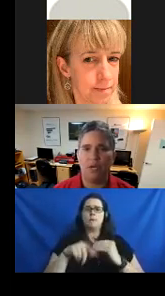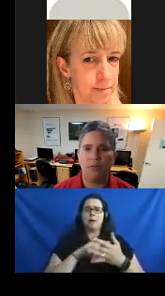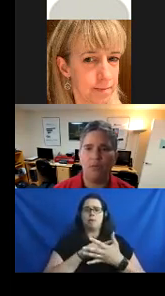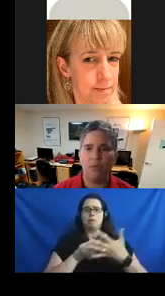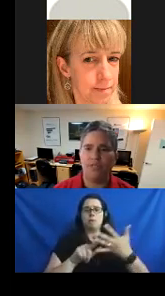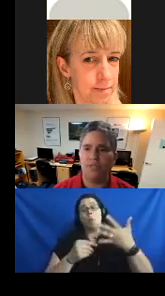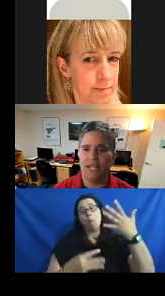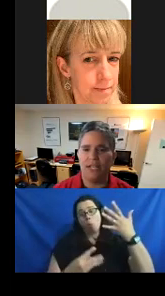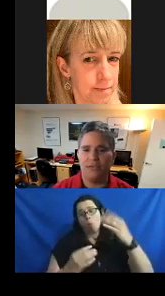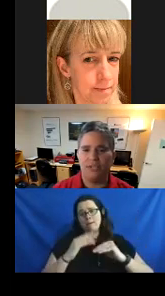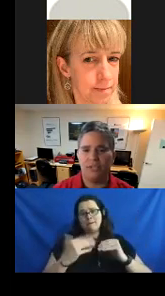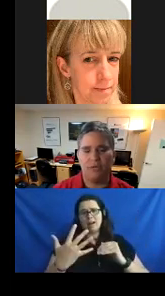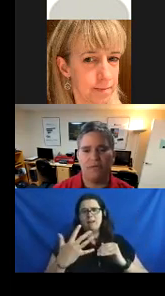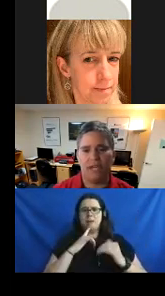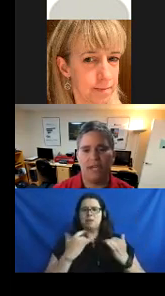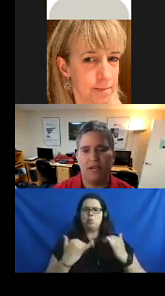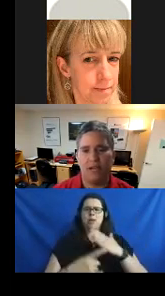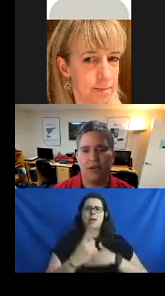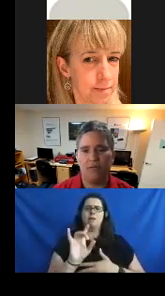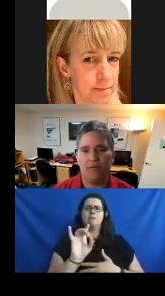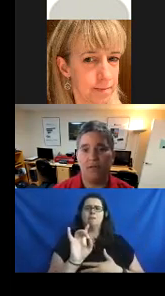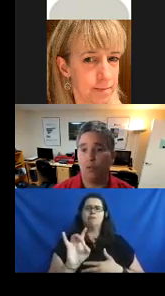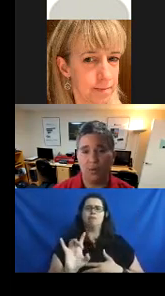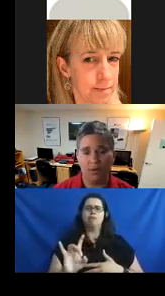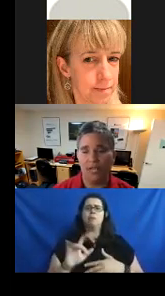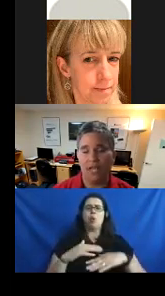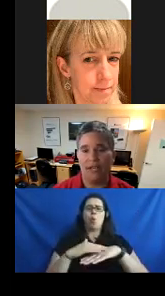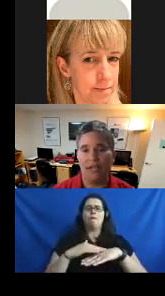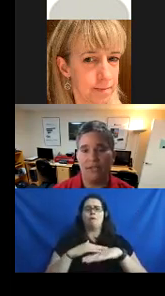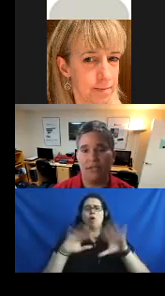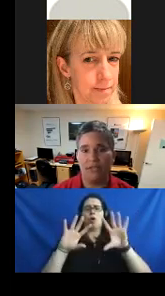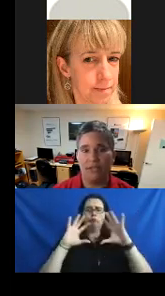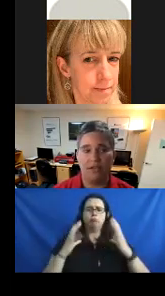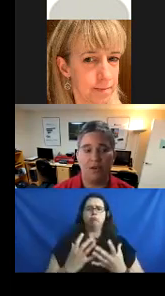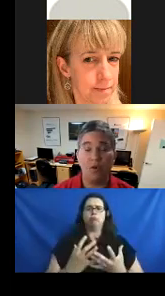HOPING TO DO TODAY IS PROVIDE AN OVERALL TOUR AND JUST